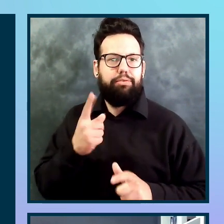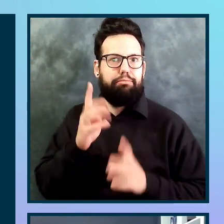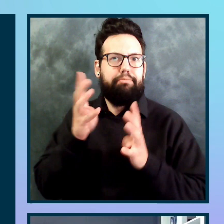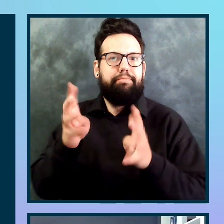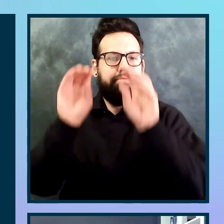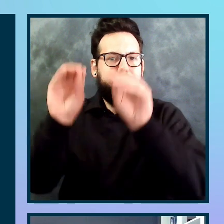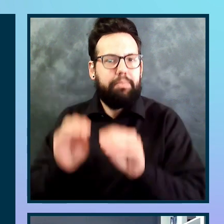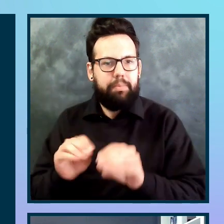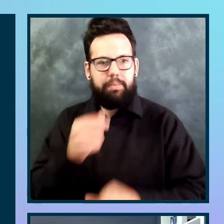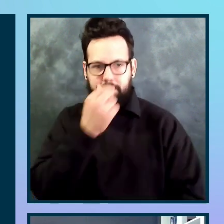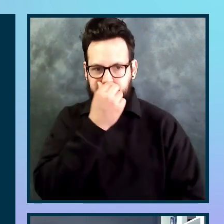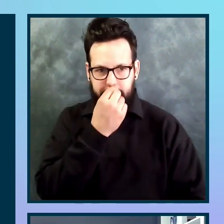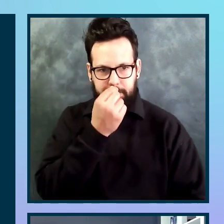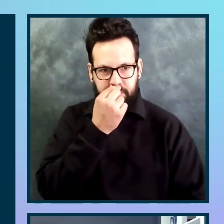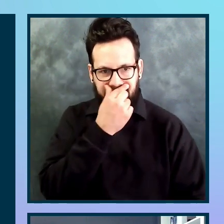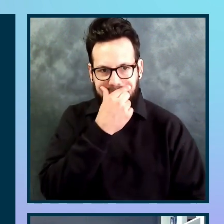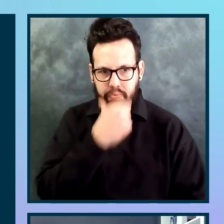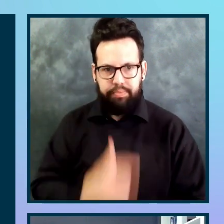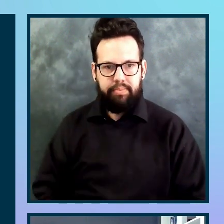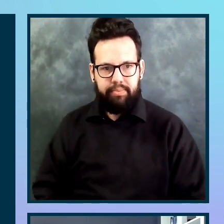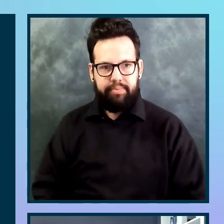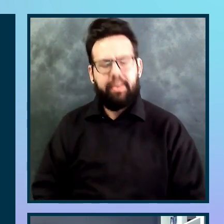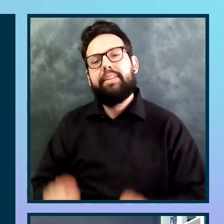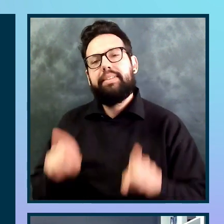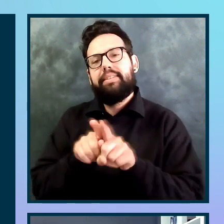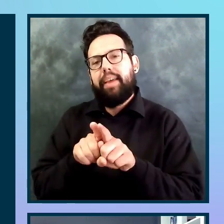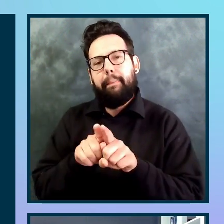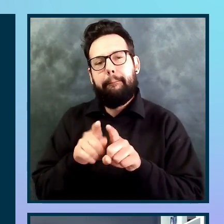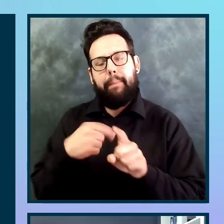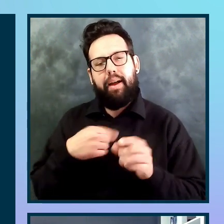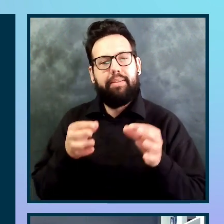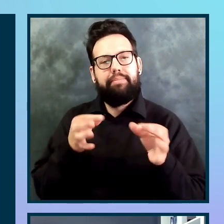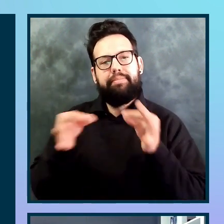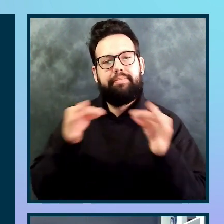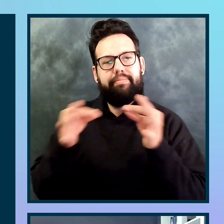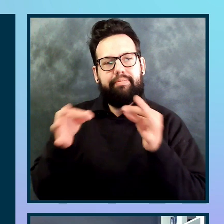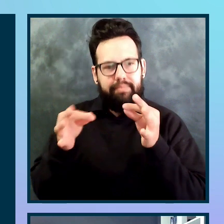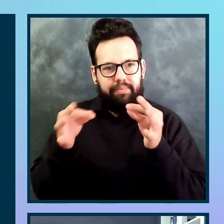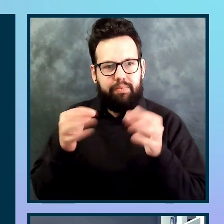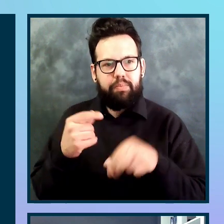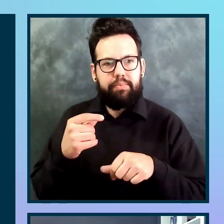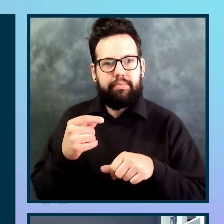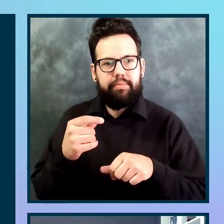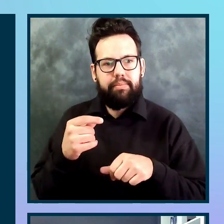Now, as I put there on the slide, there is repeated elements in this screen at a sign of warning.